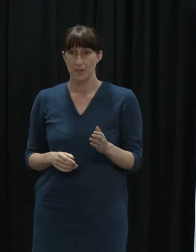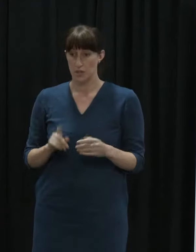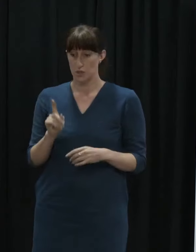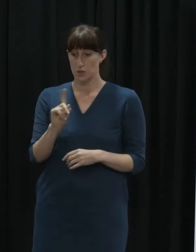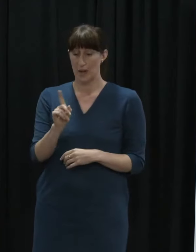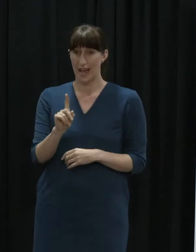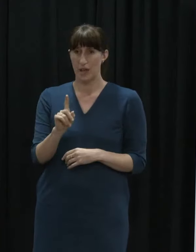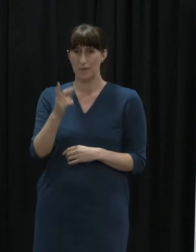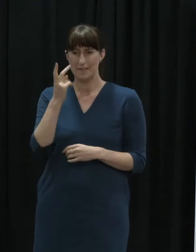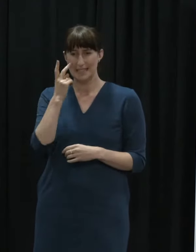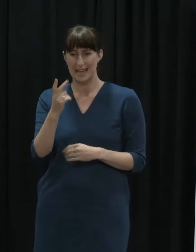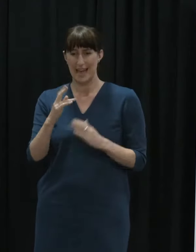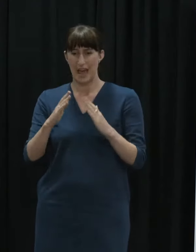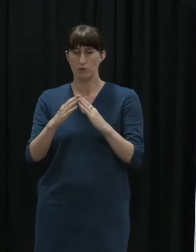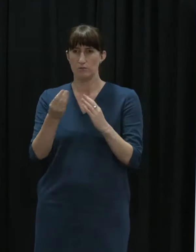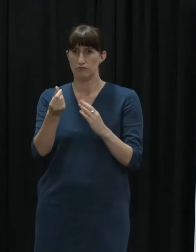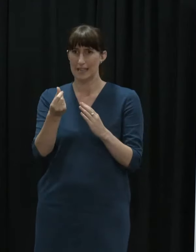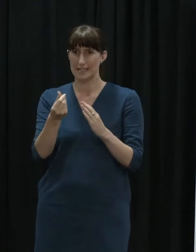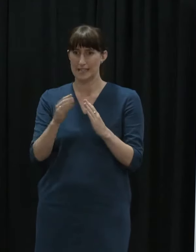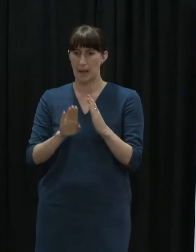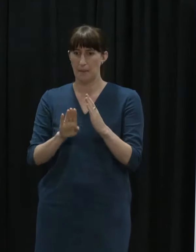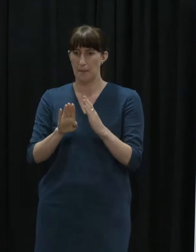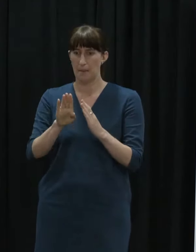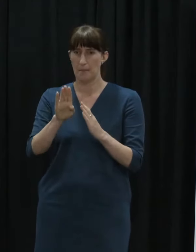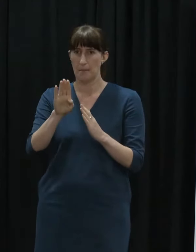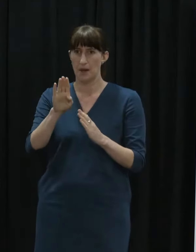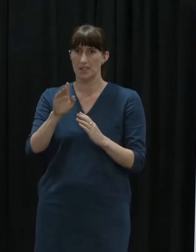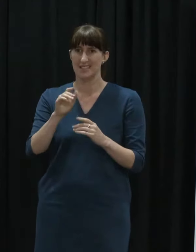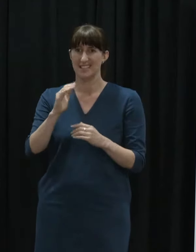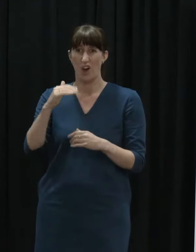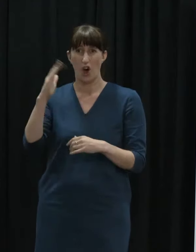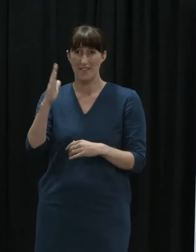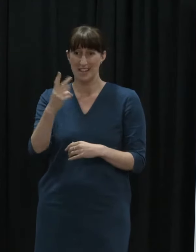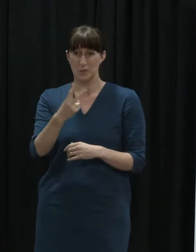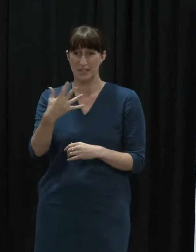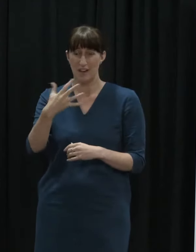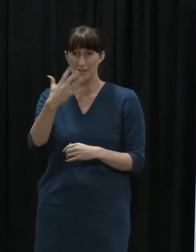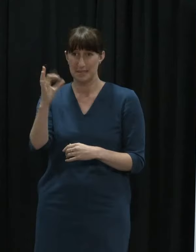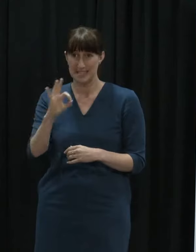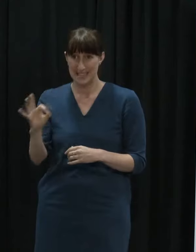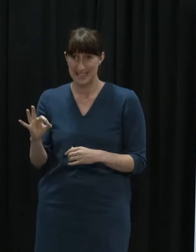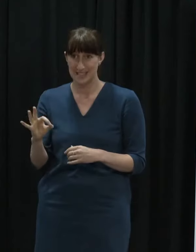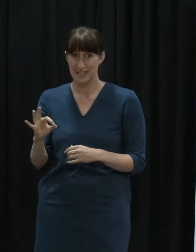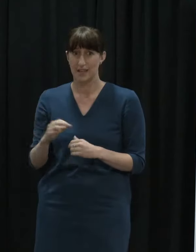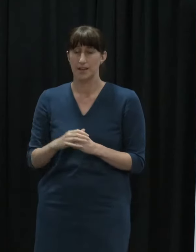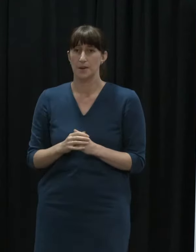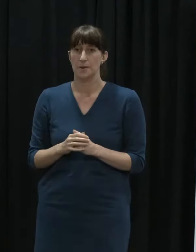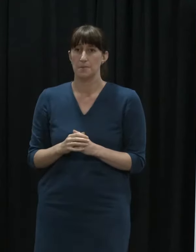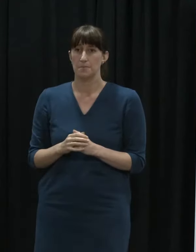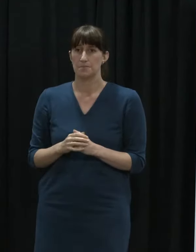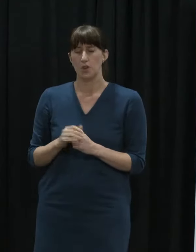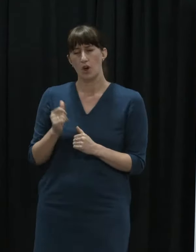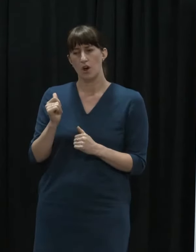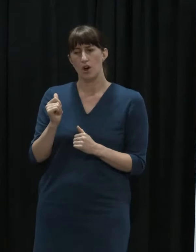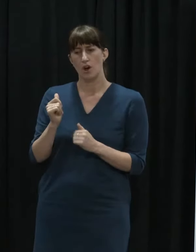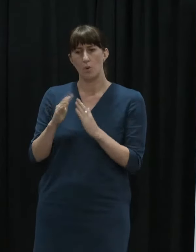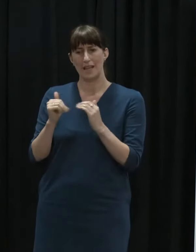So we will move cautiously.